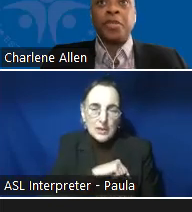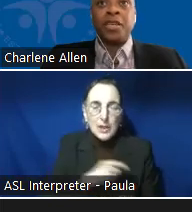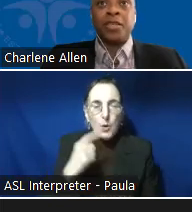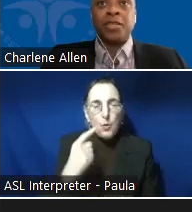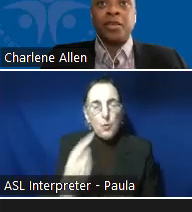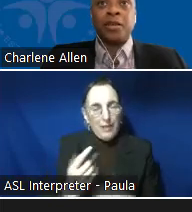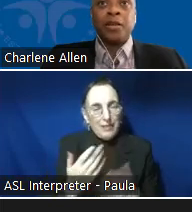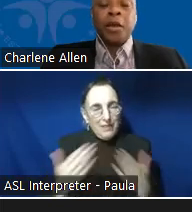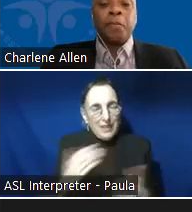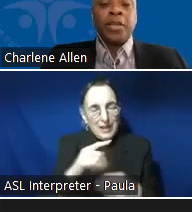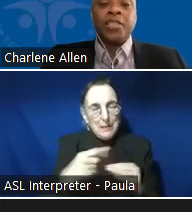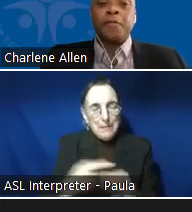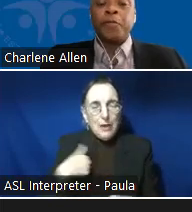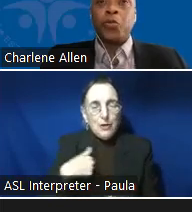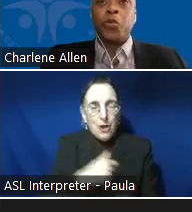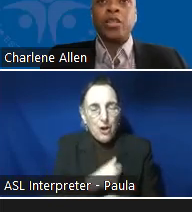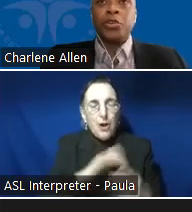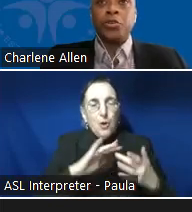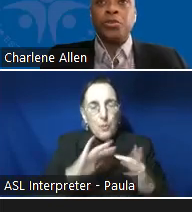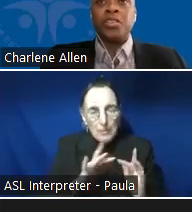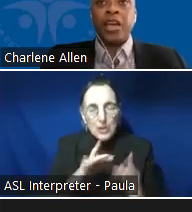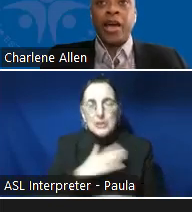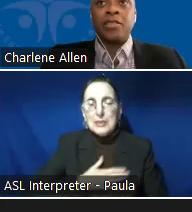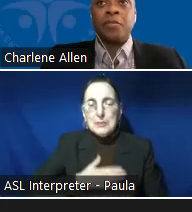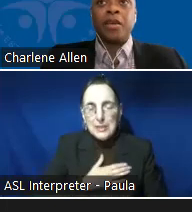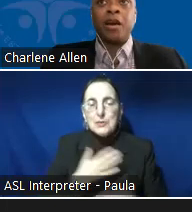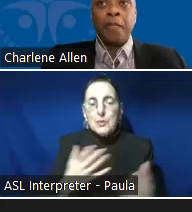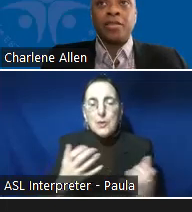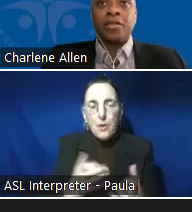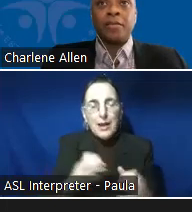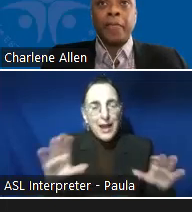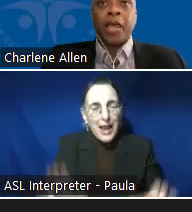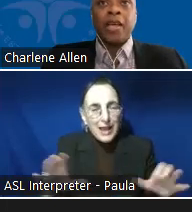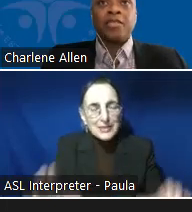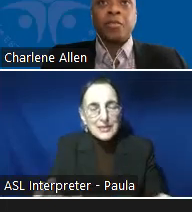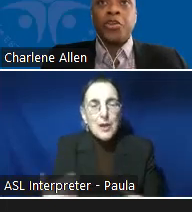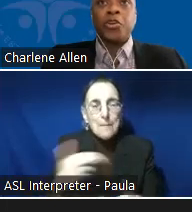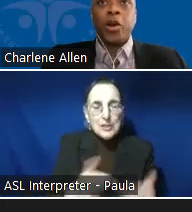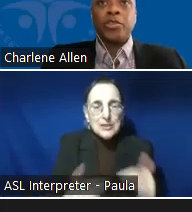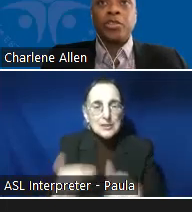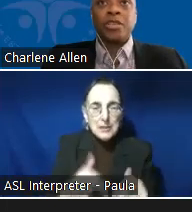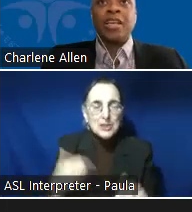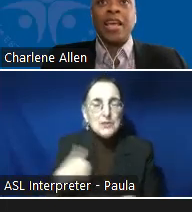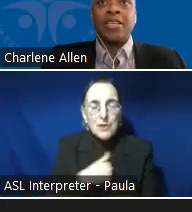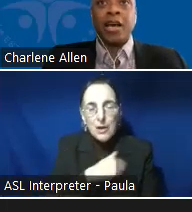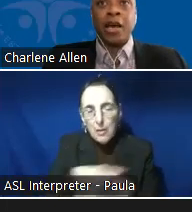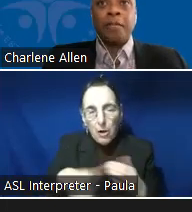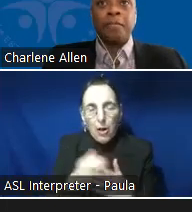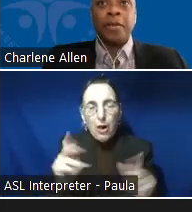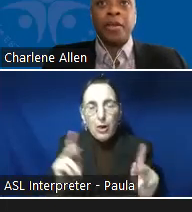attendees. Please frequently use the chat to make comments and submit your questions at any time in